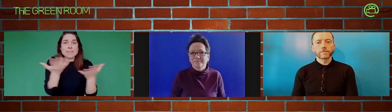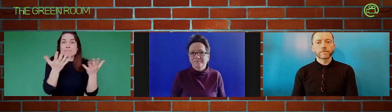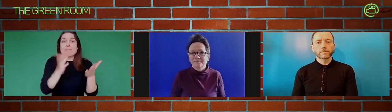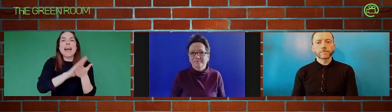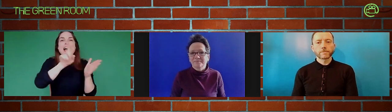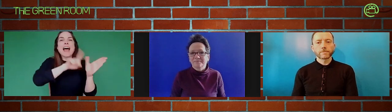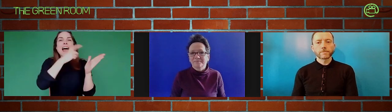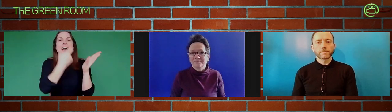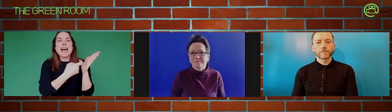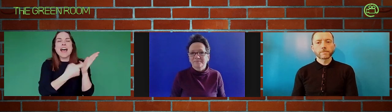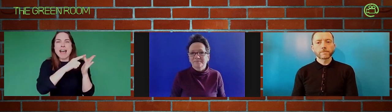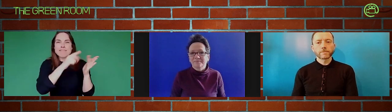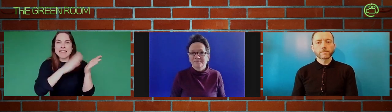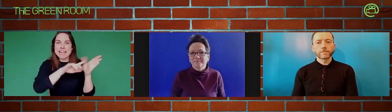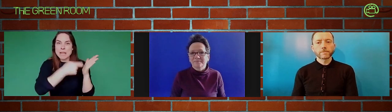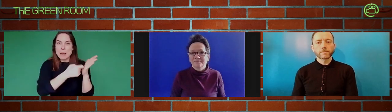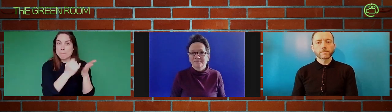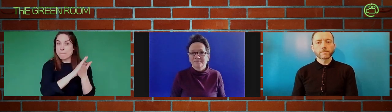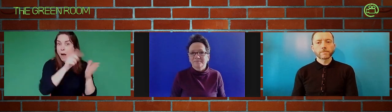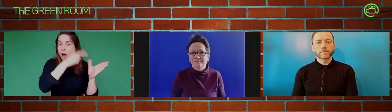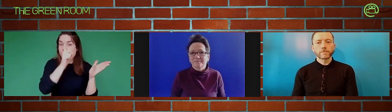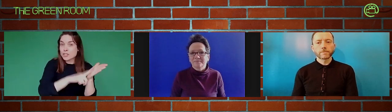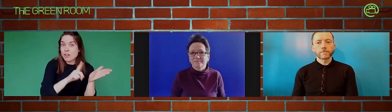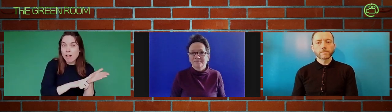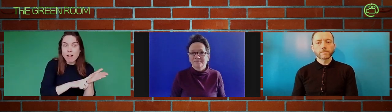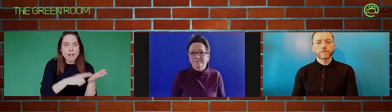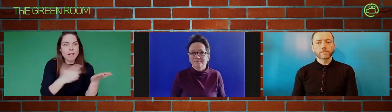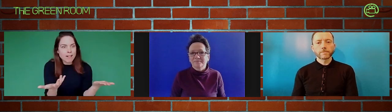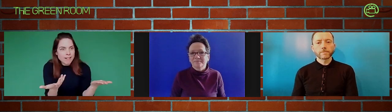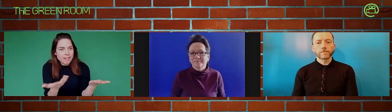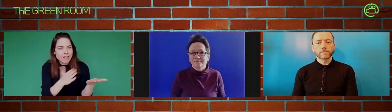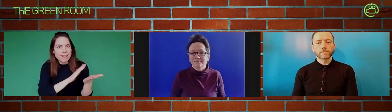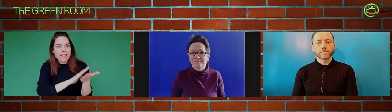Would you like to tell us a bit about yourself Harri and